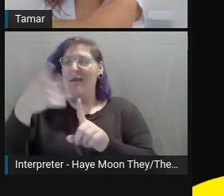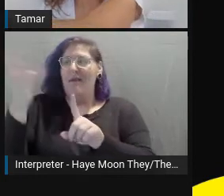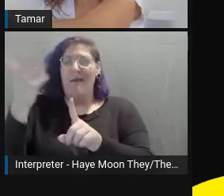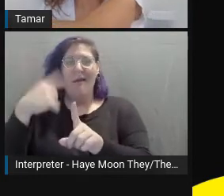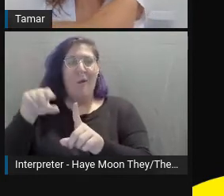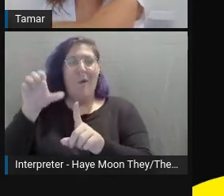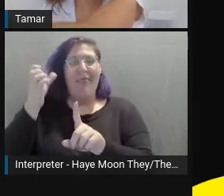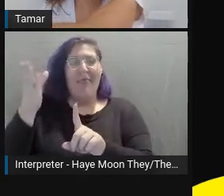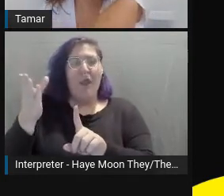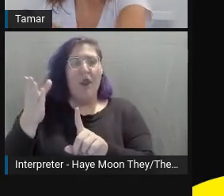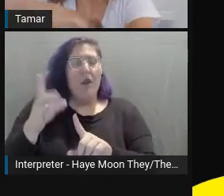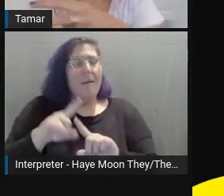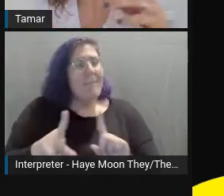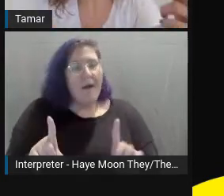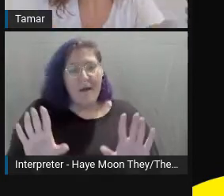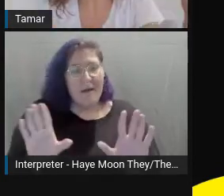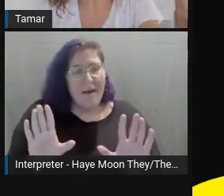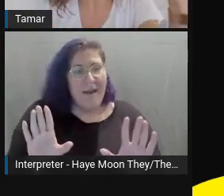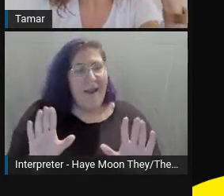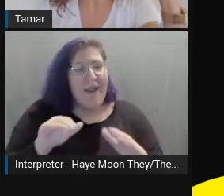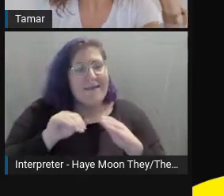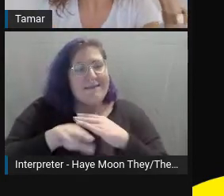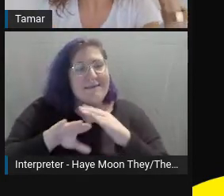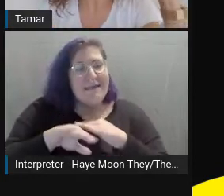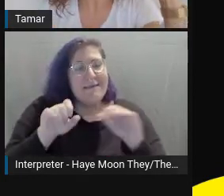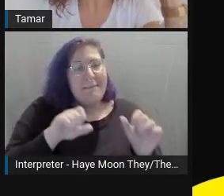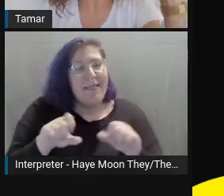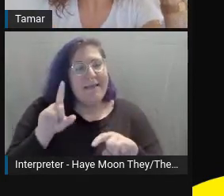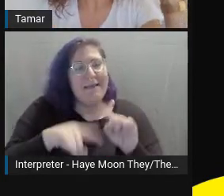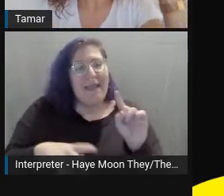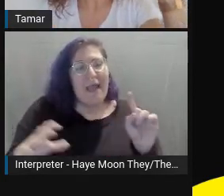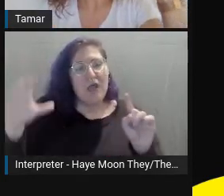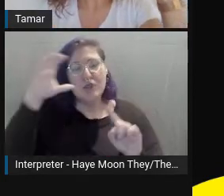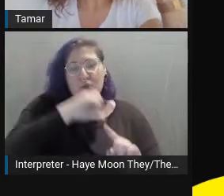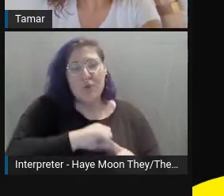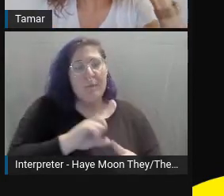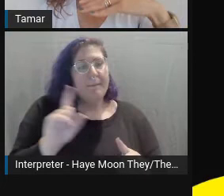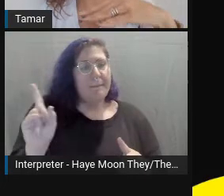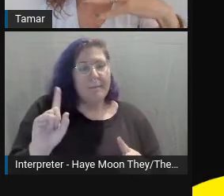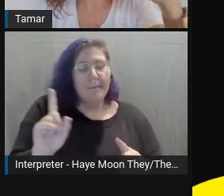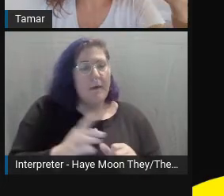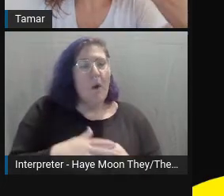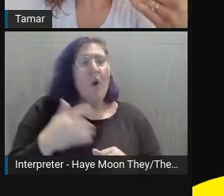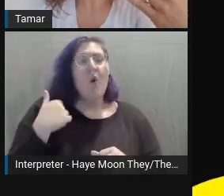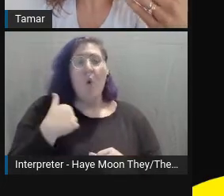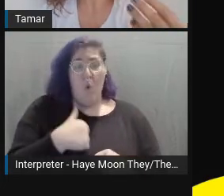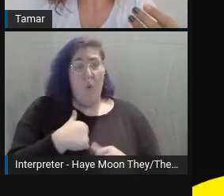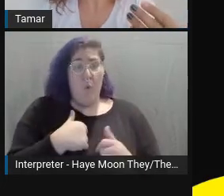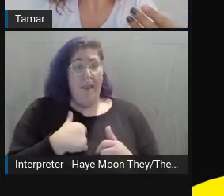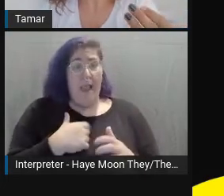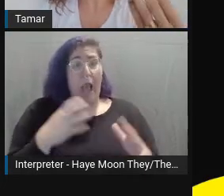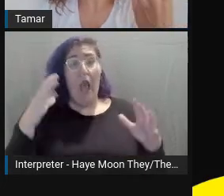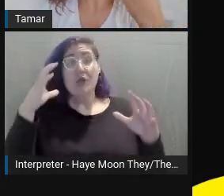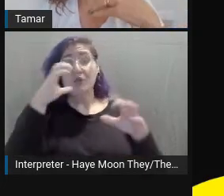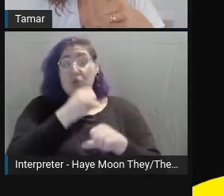We assume that the user doesn't know and therefore,